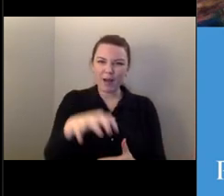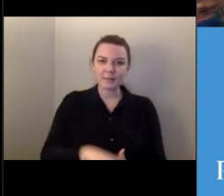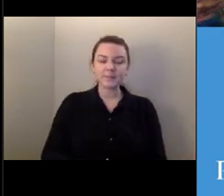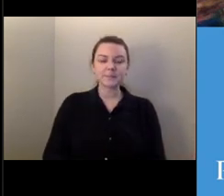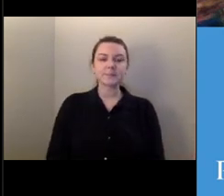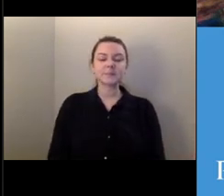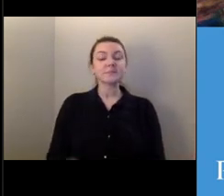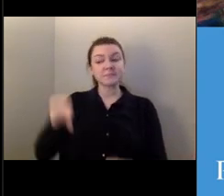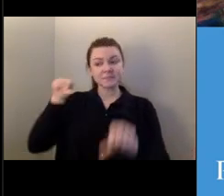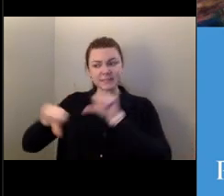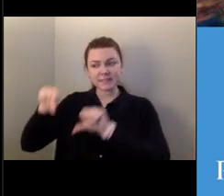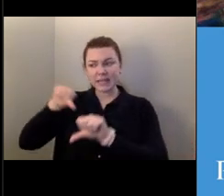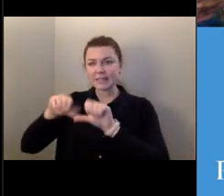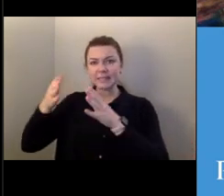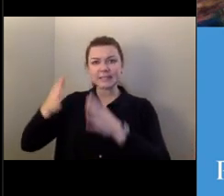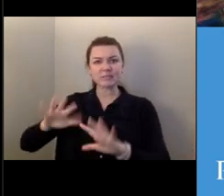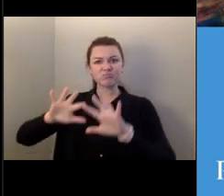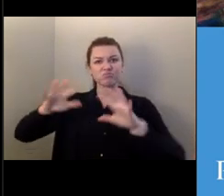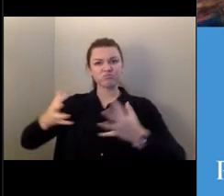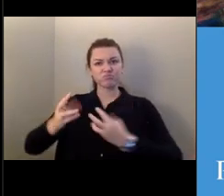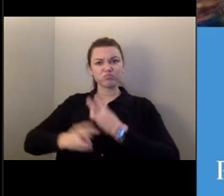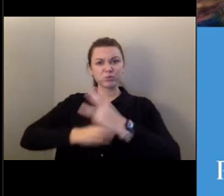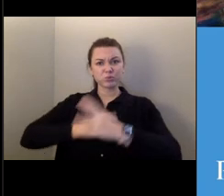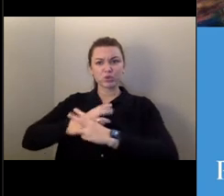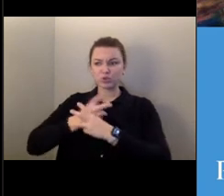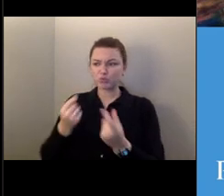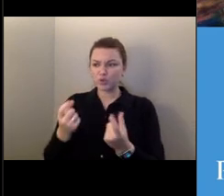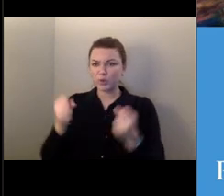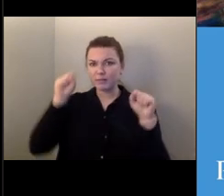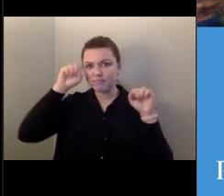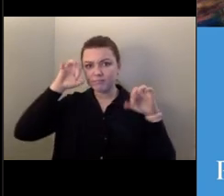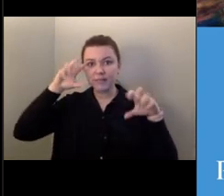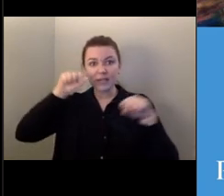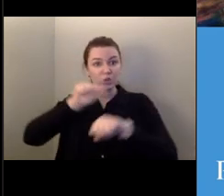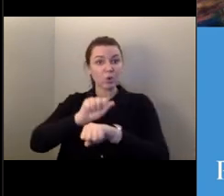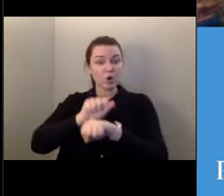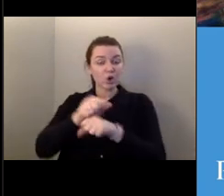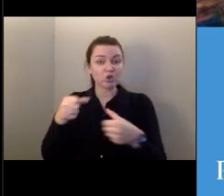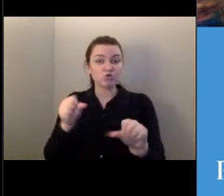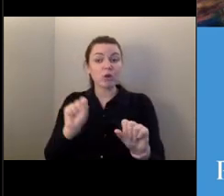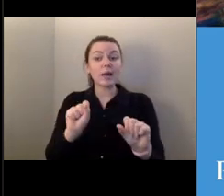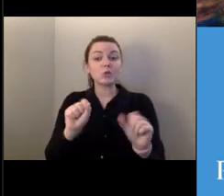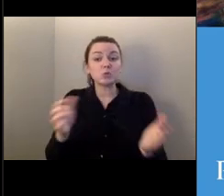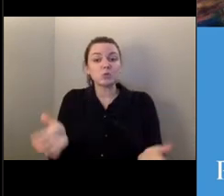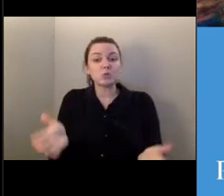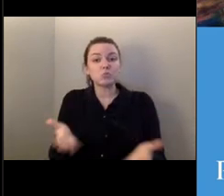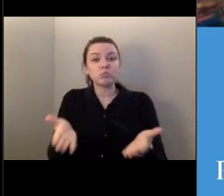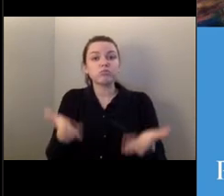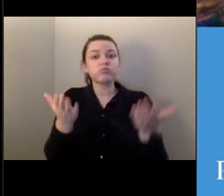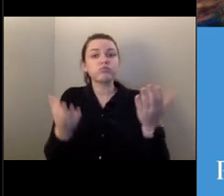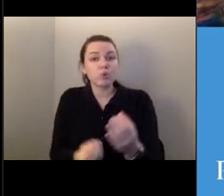to replenish and restock our coral reef ecosystems. And so I would love...